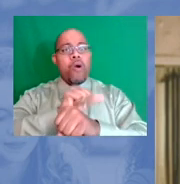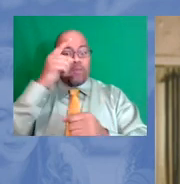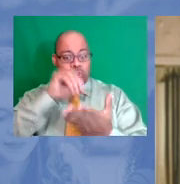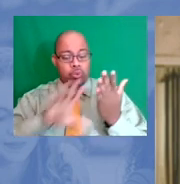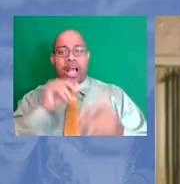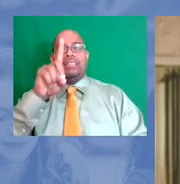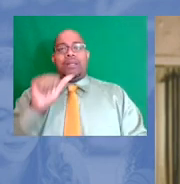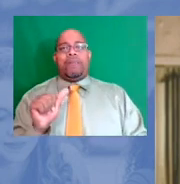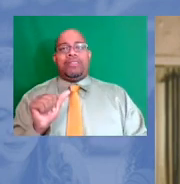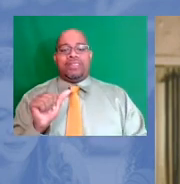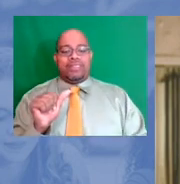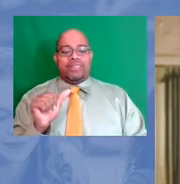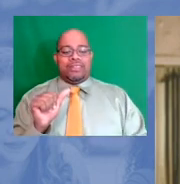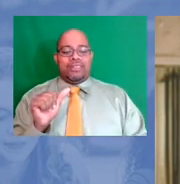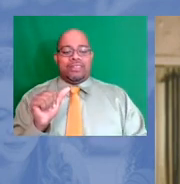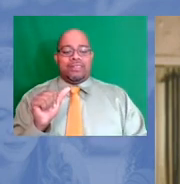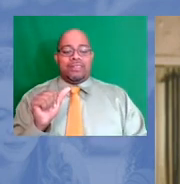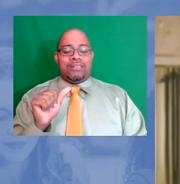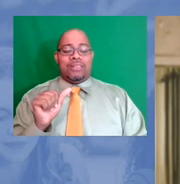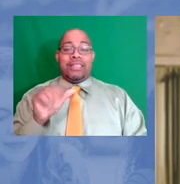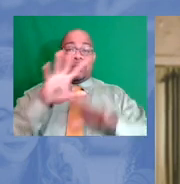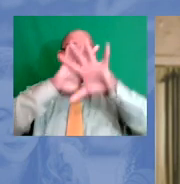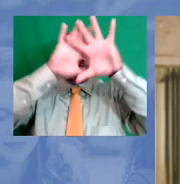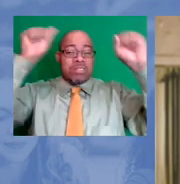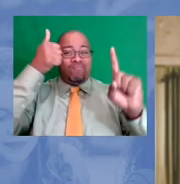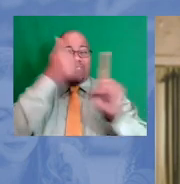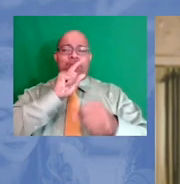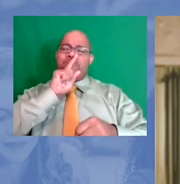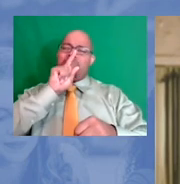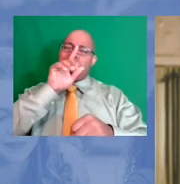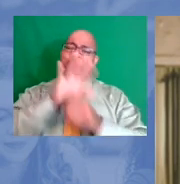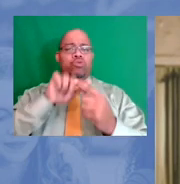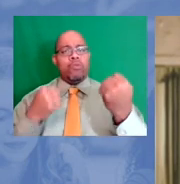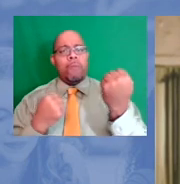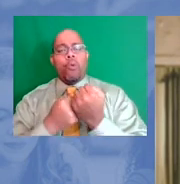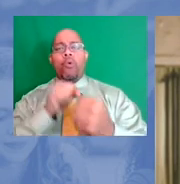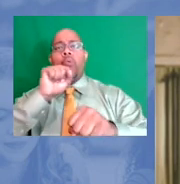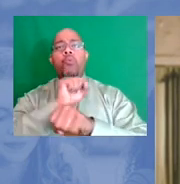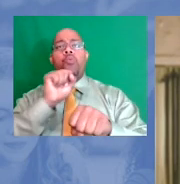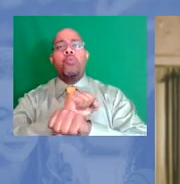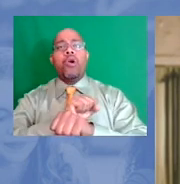THE PRESIDENT IS COMMITTED TO SUPPORTING THAT WORK BY FULLY FUNDING THE INDIVIDUALS WITH